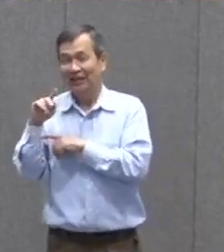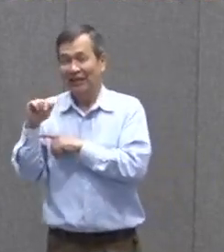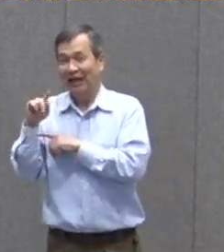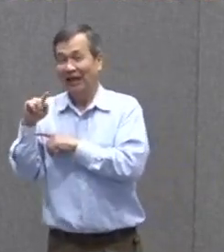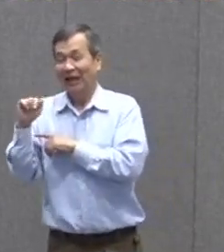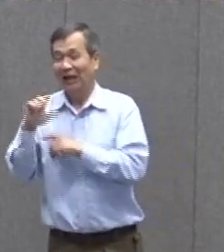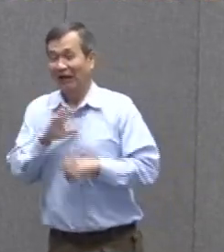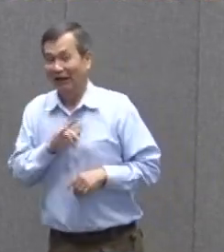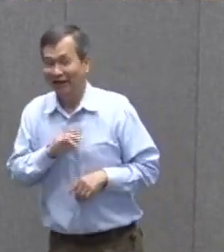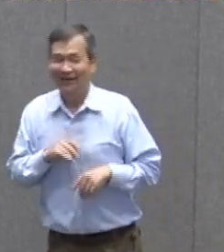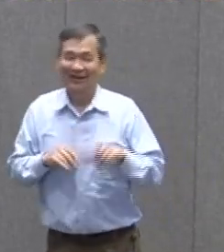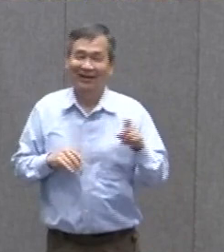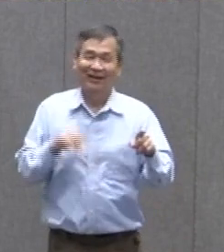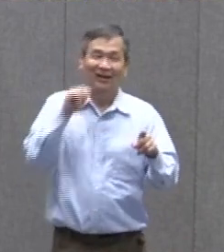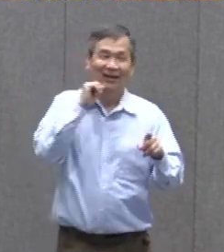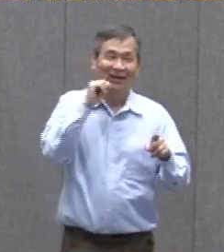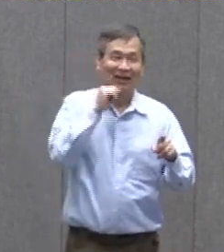That auntie is even wearing lipstick.